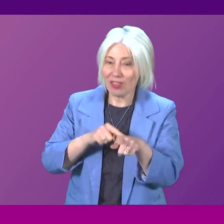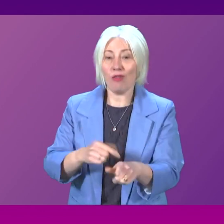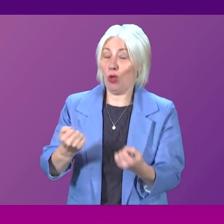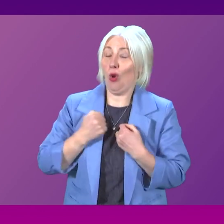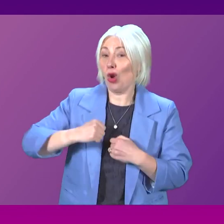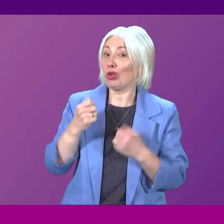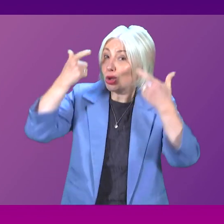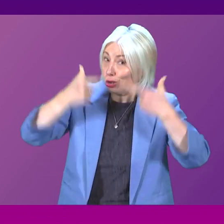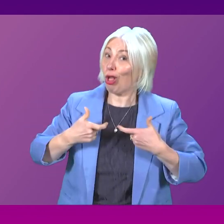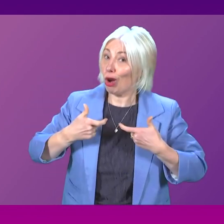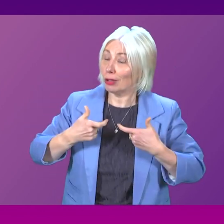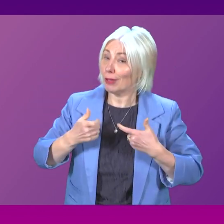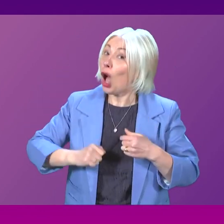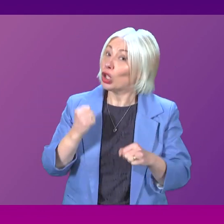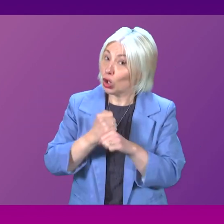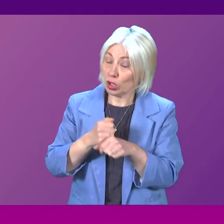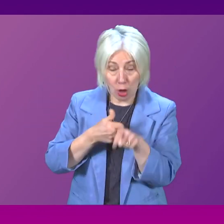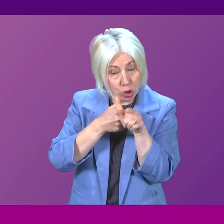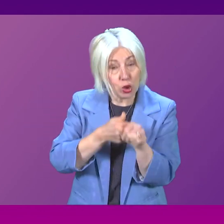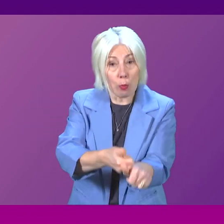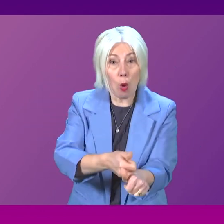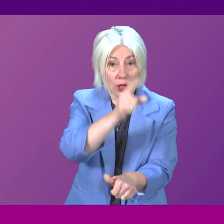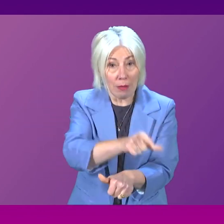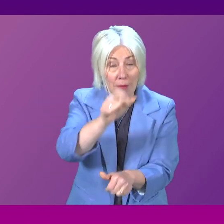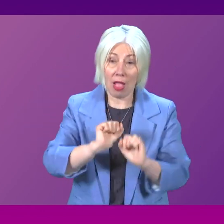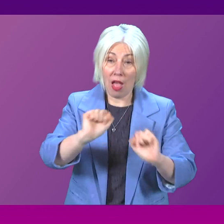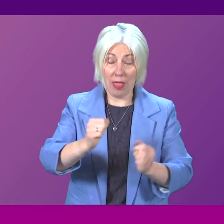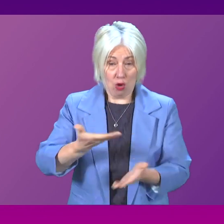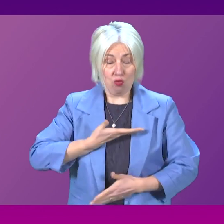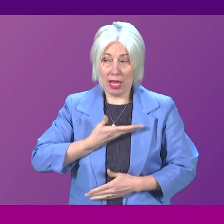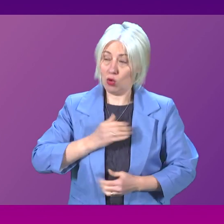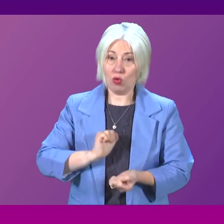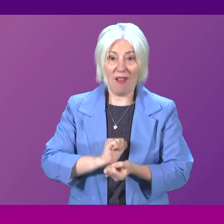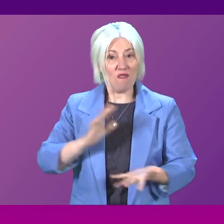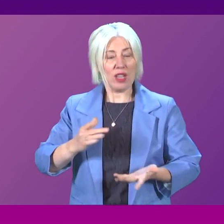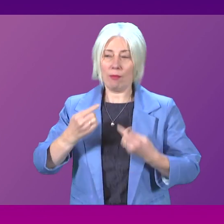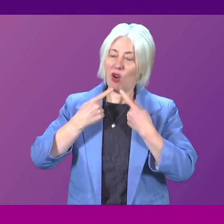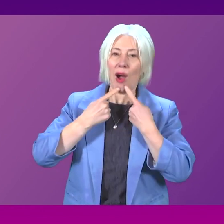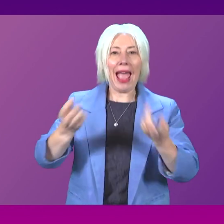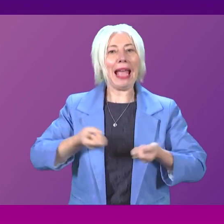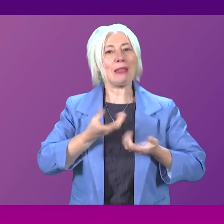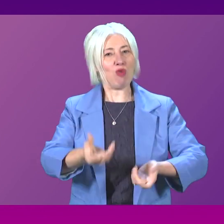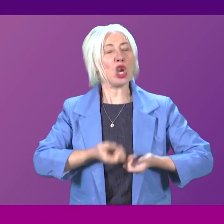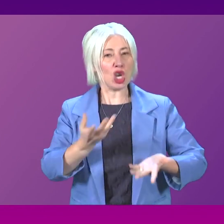The Scottish Government fully supports individuals’ rights to freedom of expression, which is